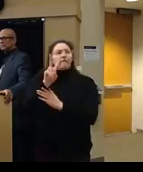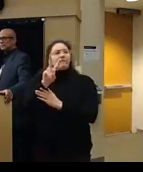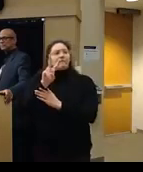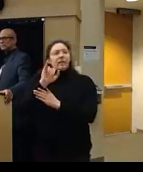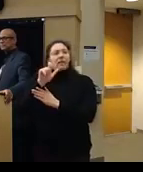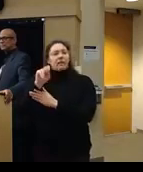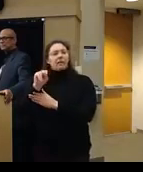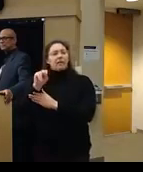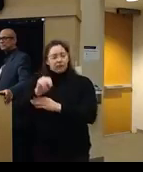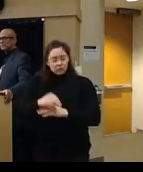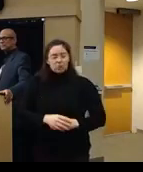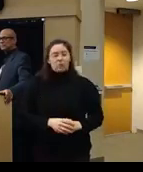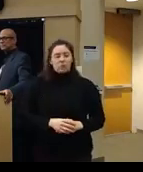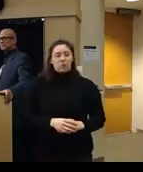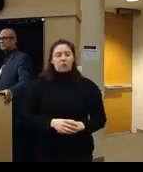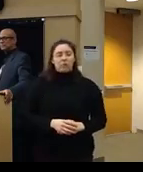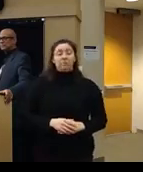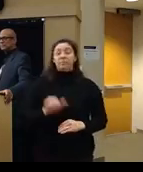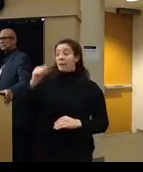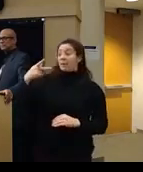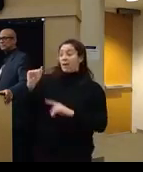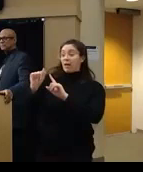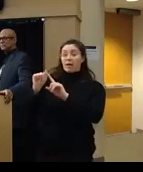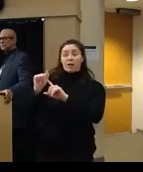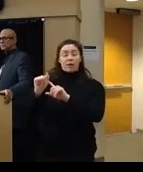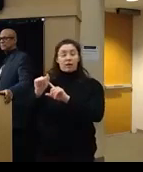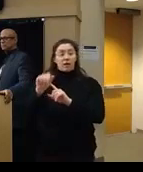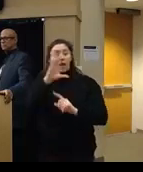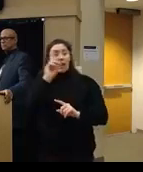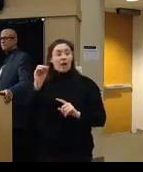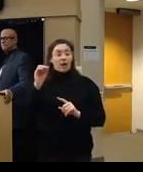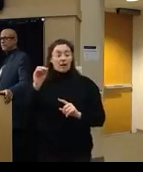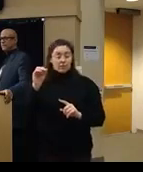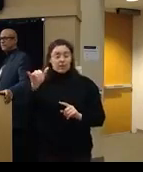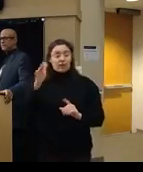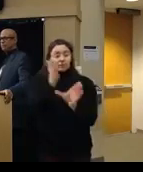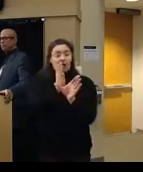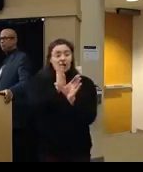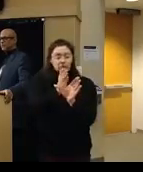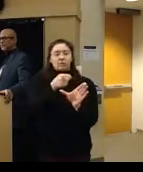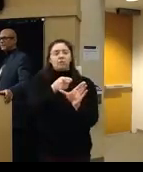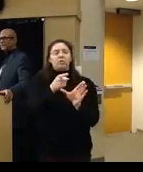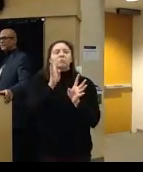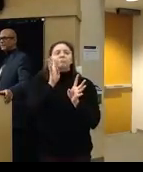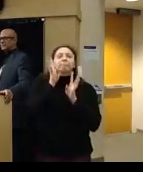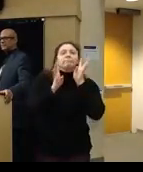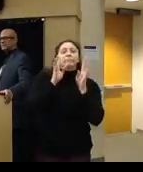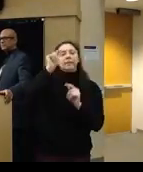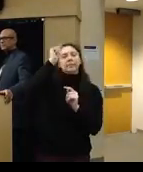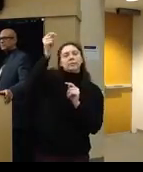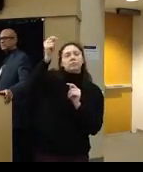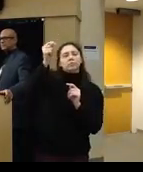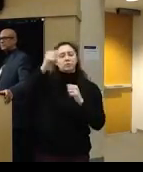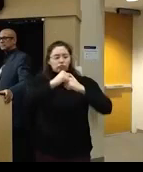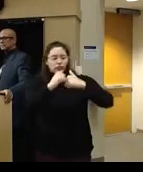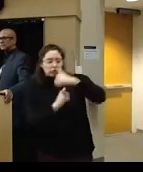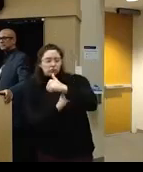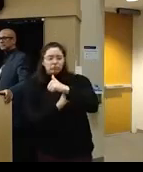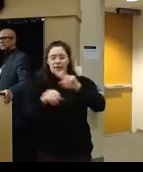to it and APA and eurocentric psychology have created theories constructs assessment tools and